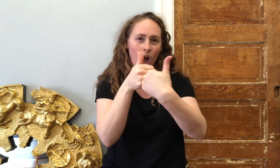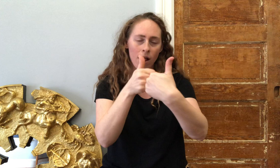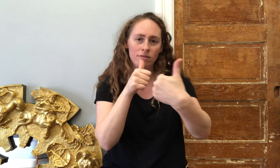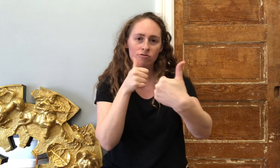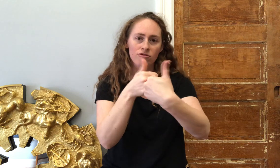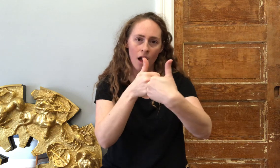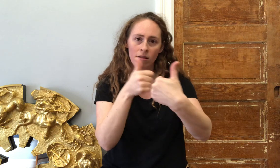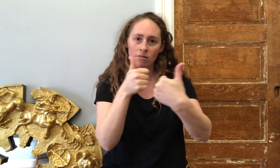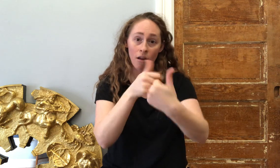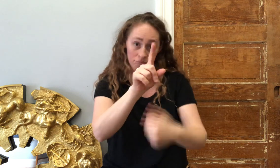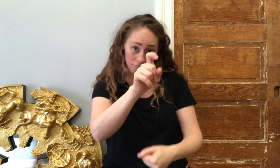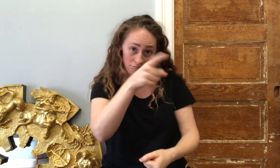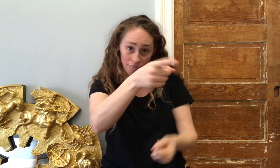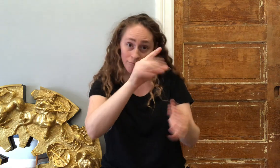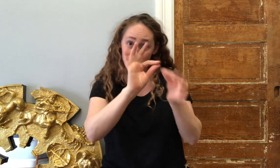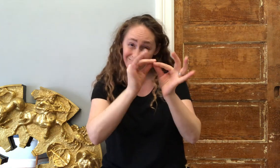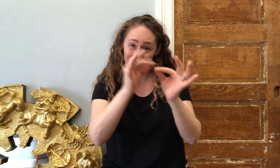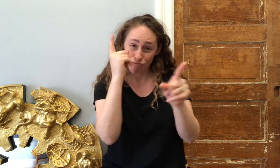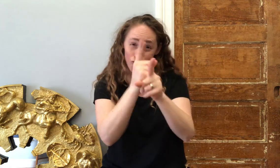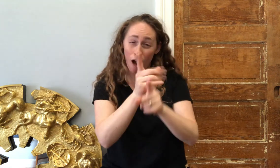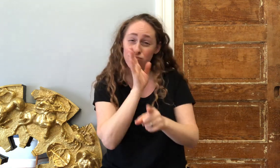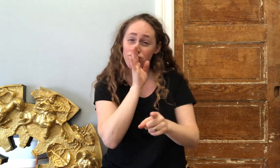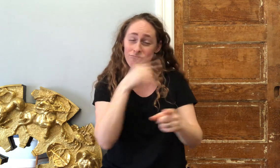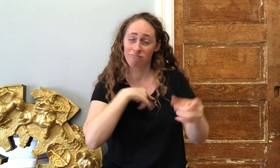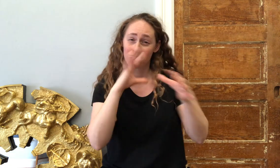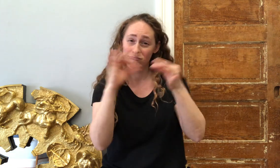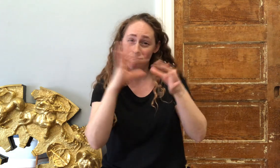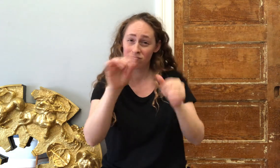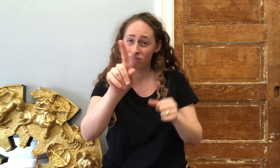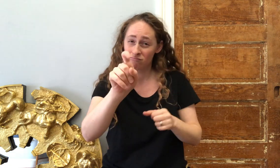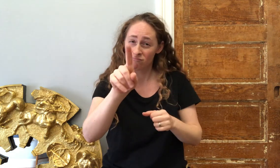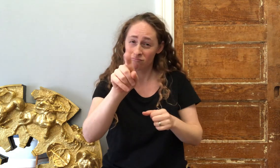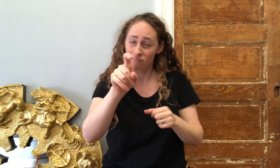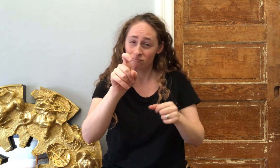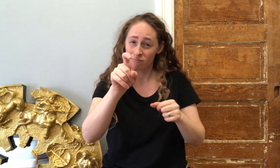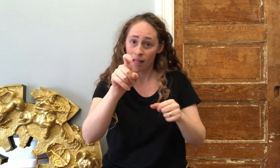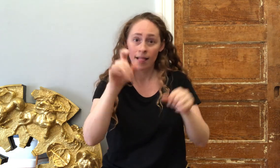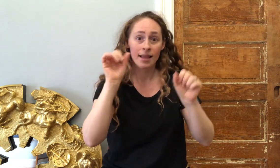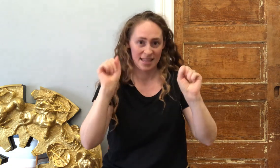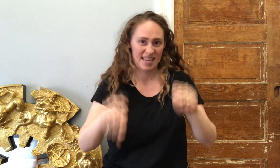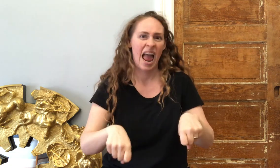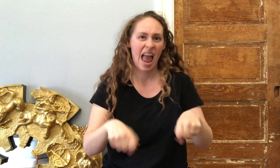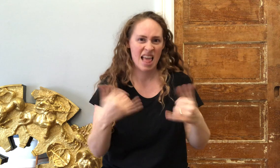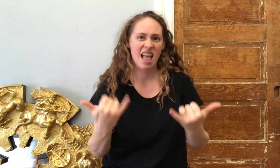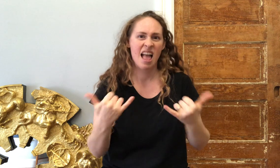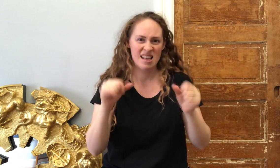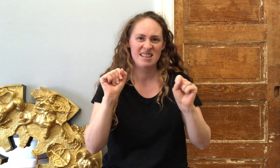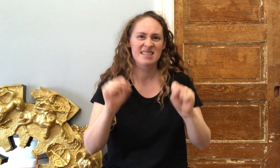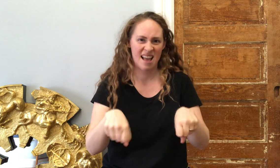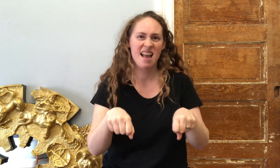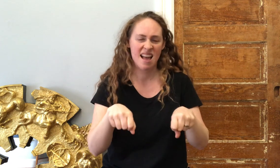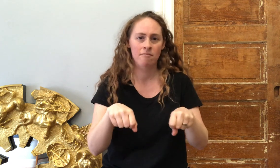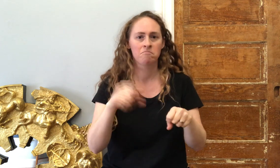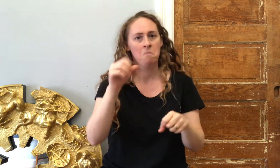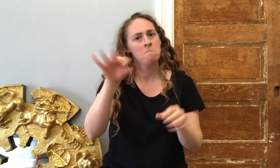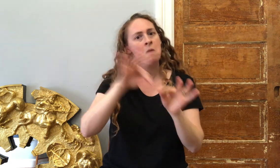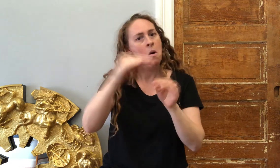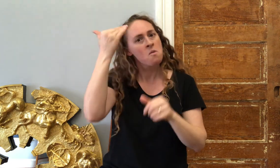the interpreter’s accuracy in translation. That can be done.